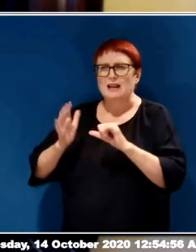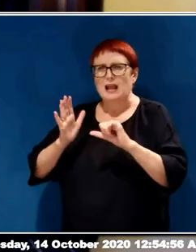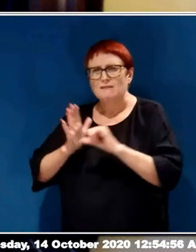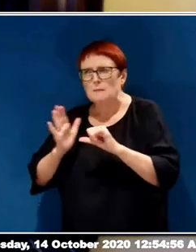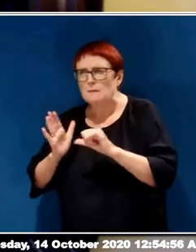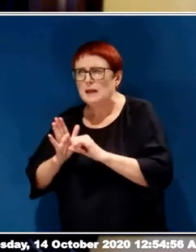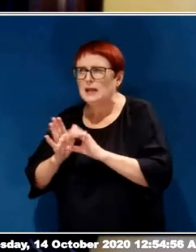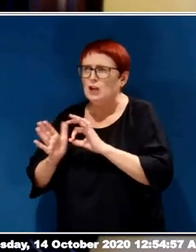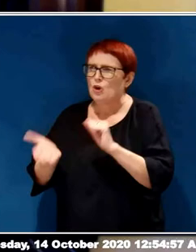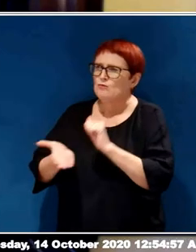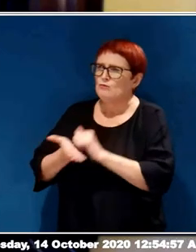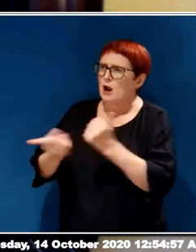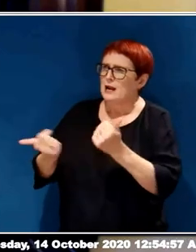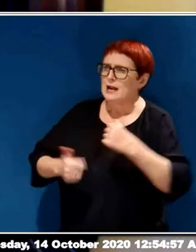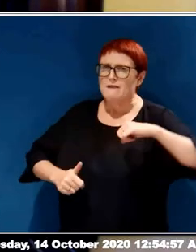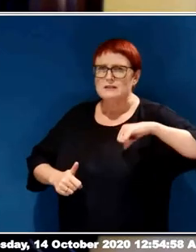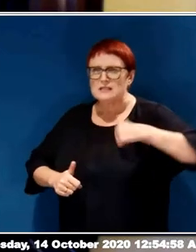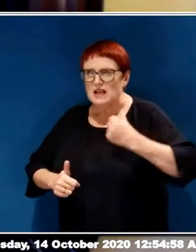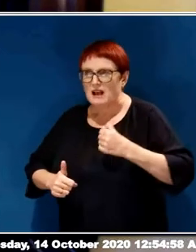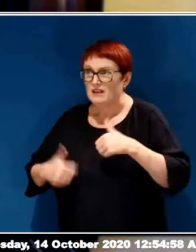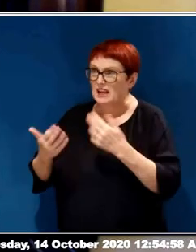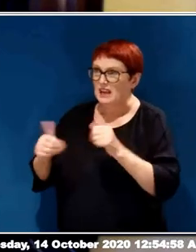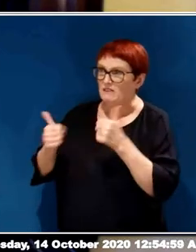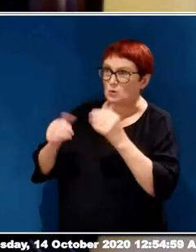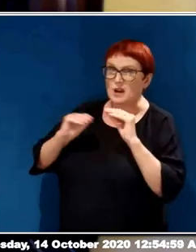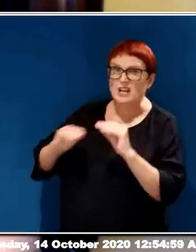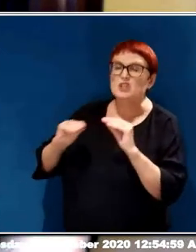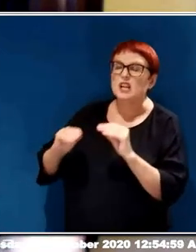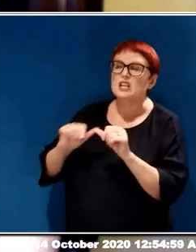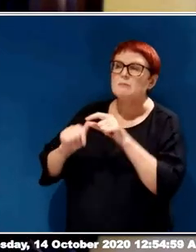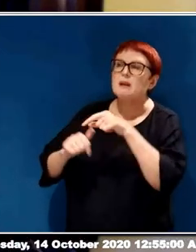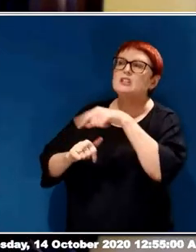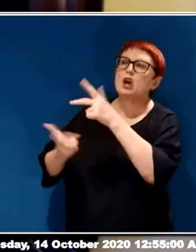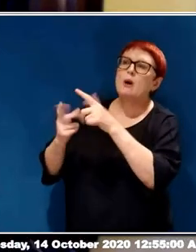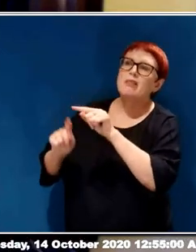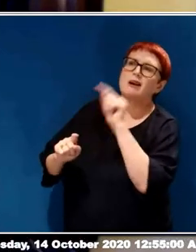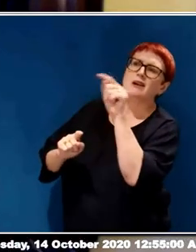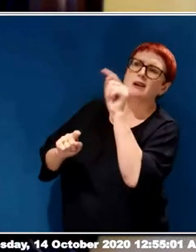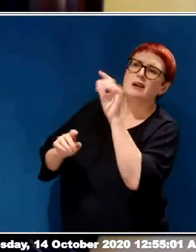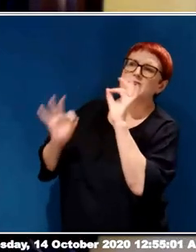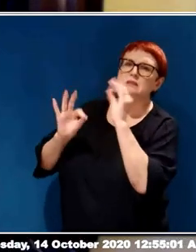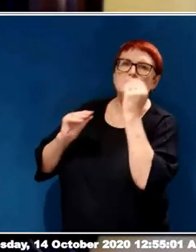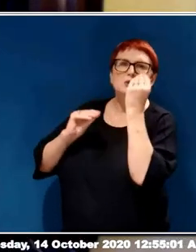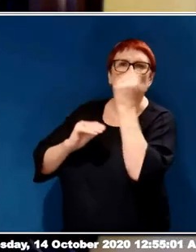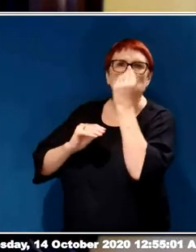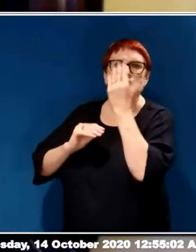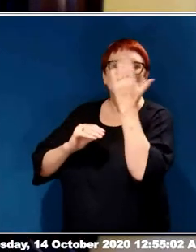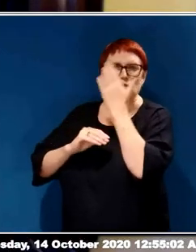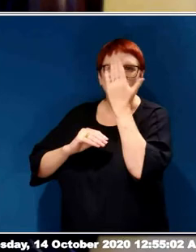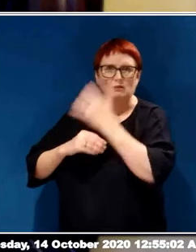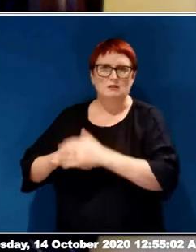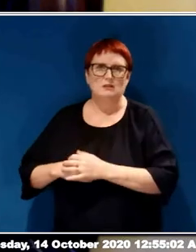go to the special school up the road where they have allied health professionals and smaller classes."